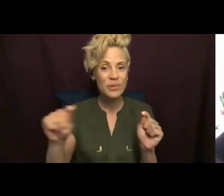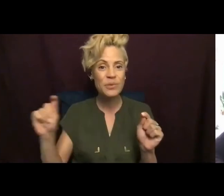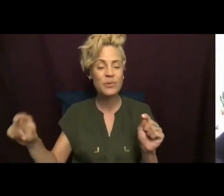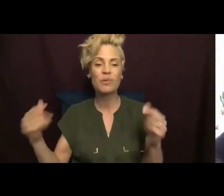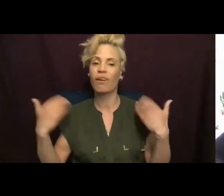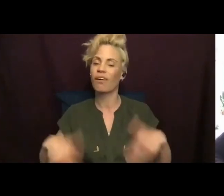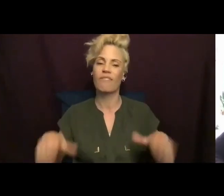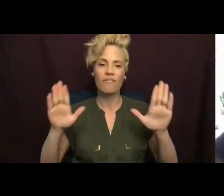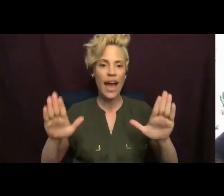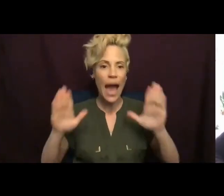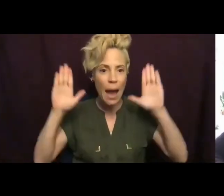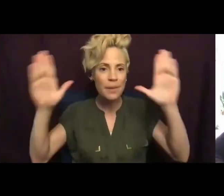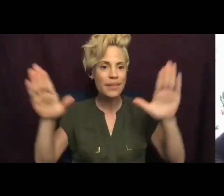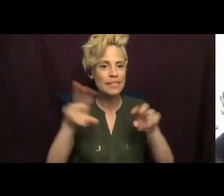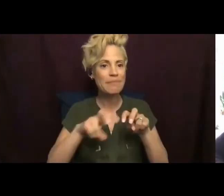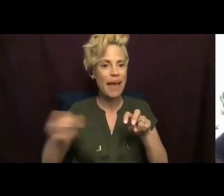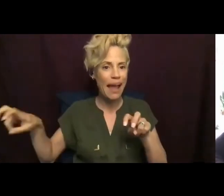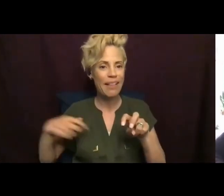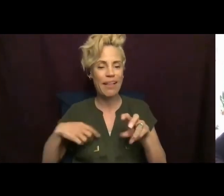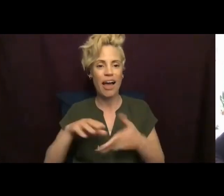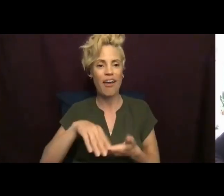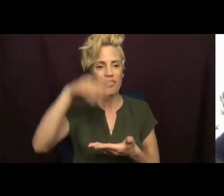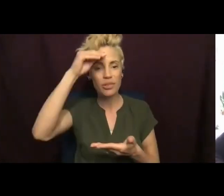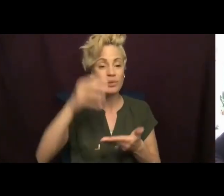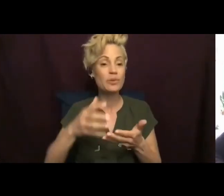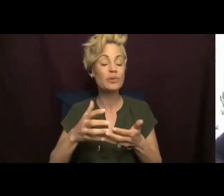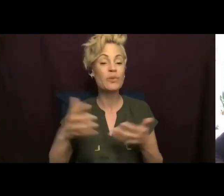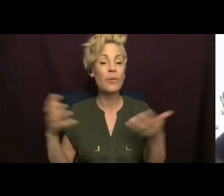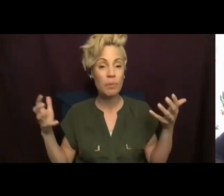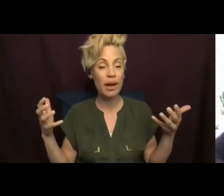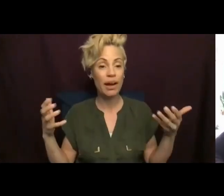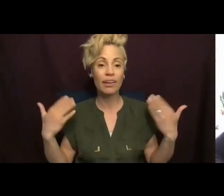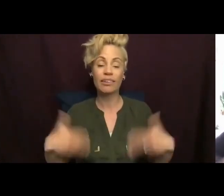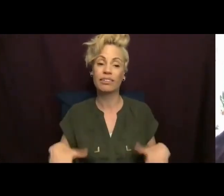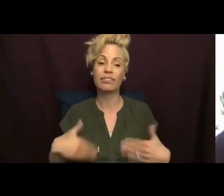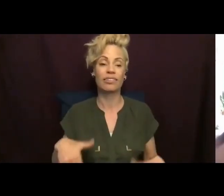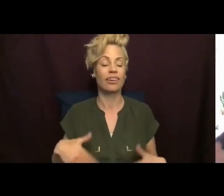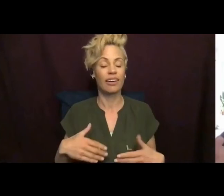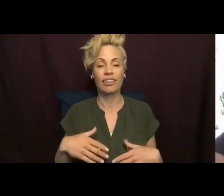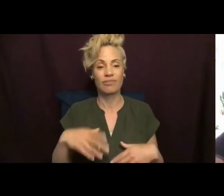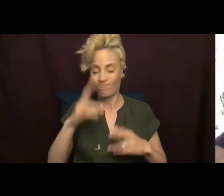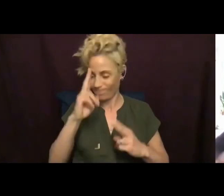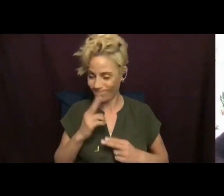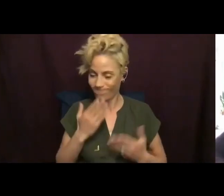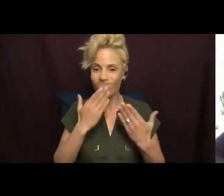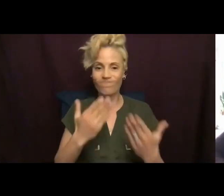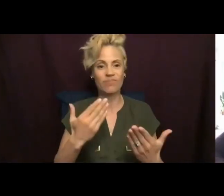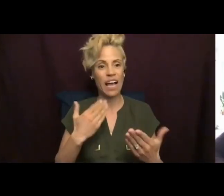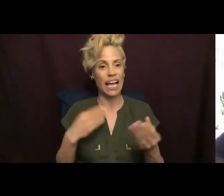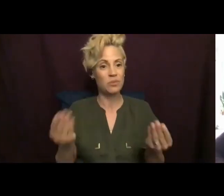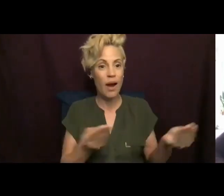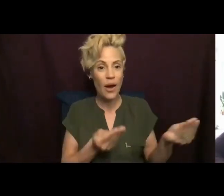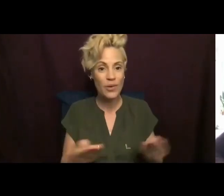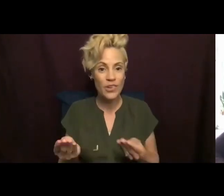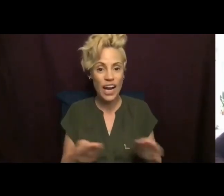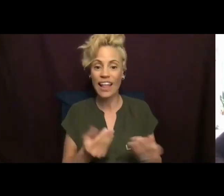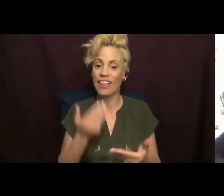I've learned so much, and I'm really grateful to have moderated. Thank you to AWP for hosting us